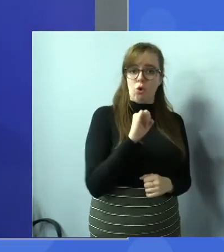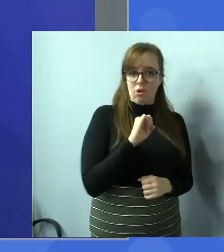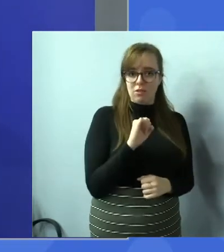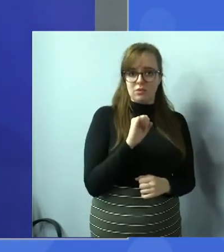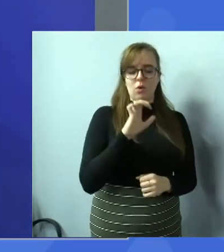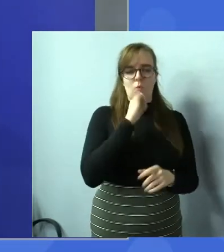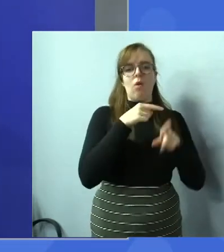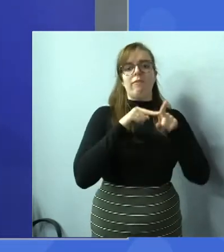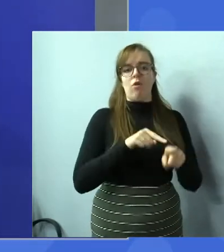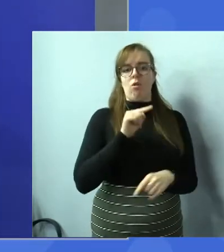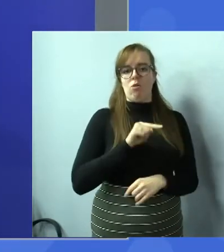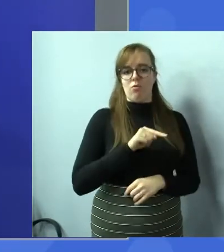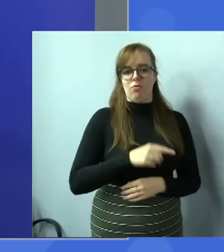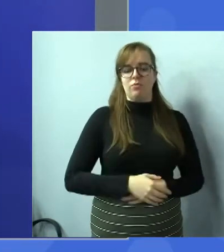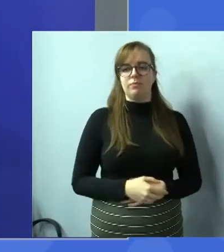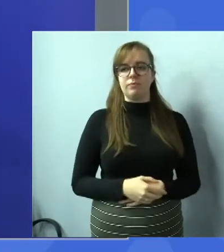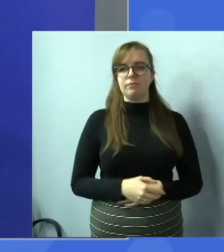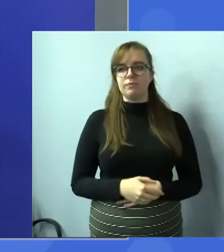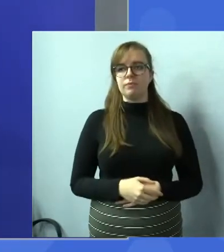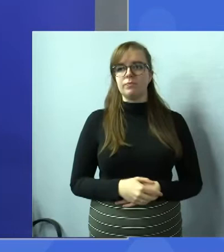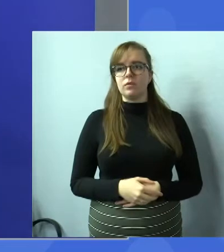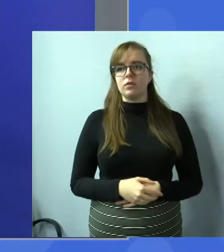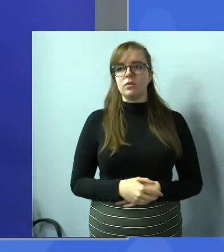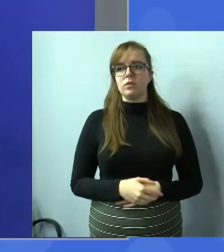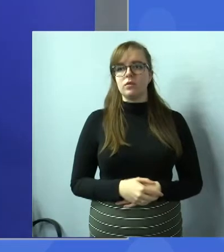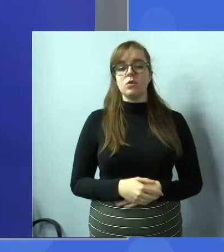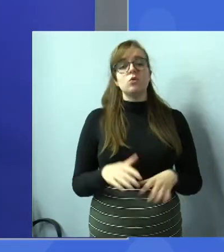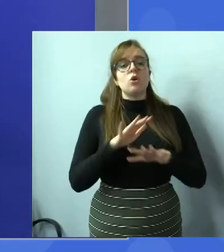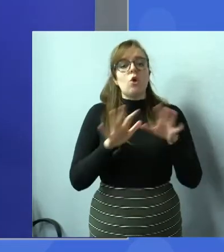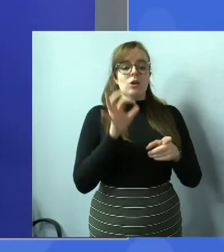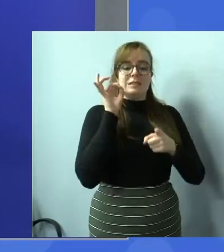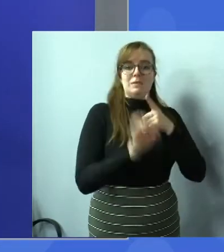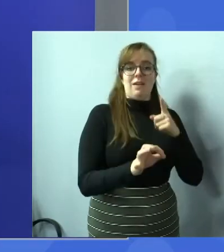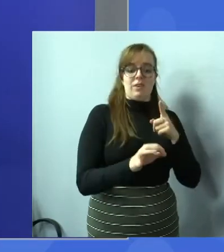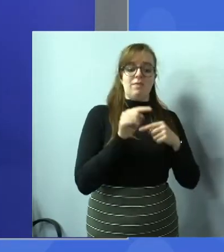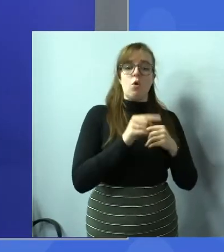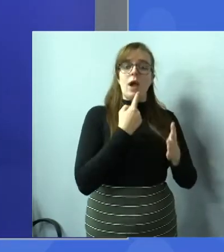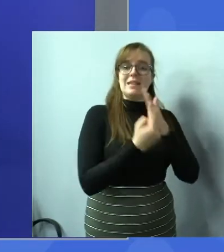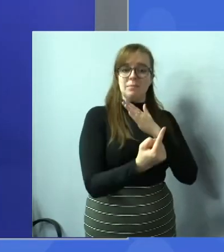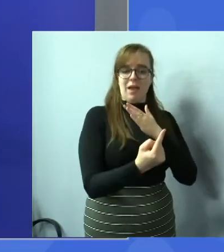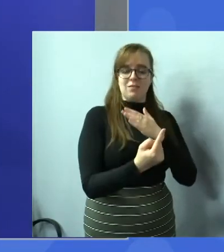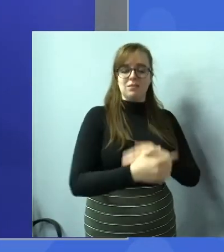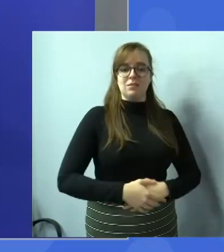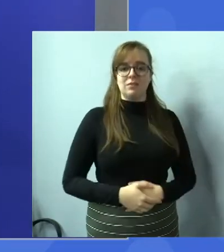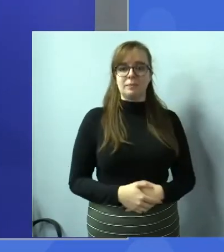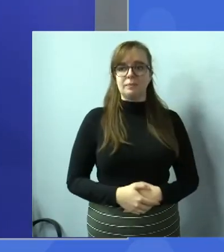be governed so it's not specific to n depends when politicians were asked and